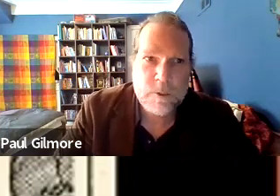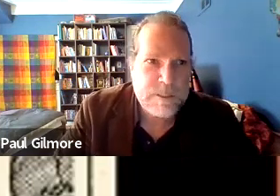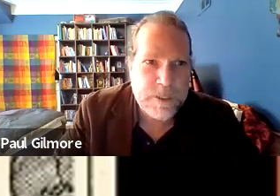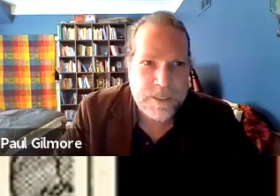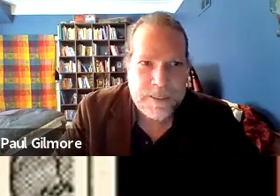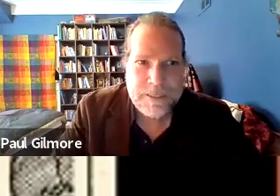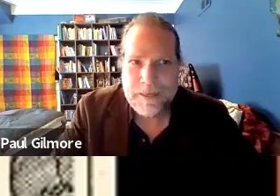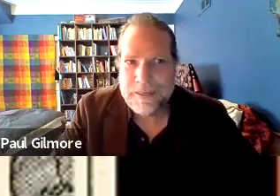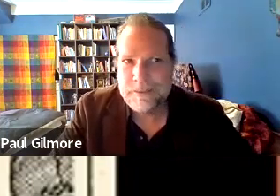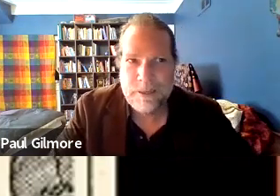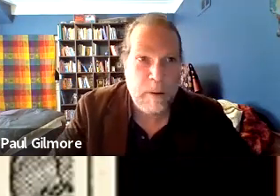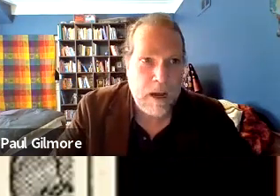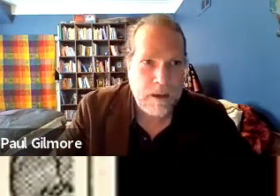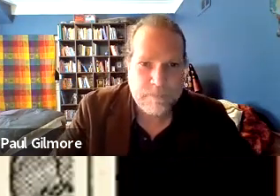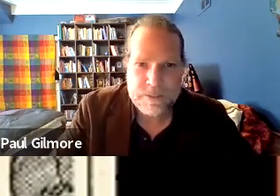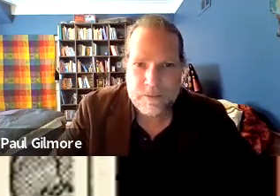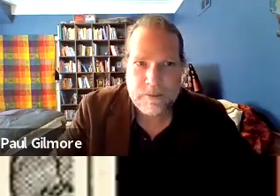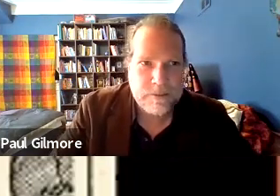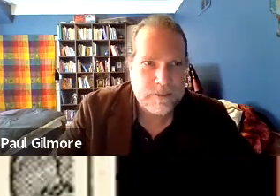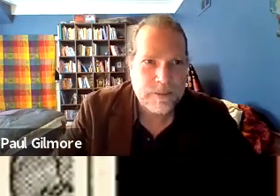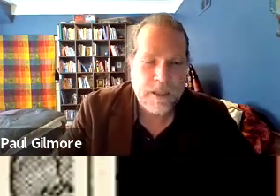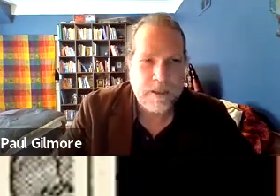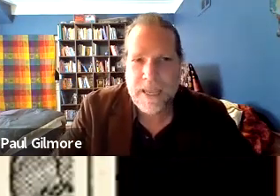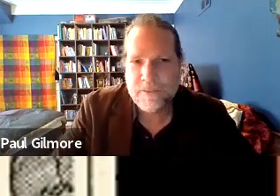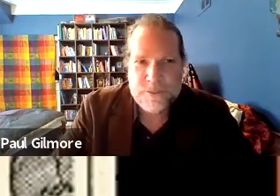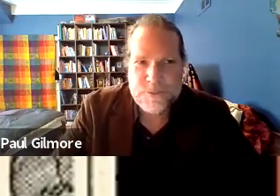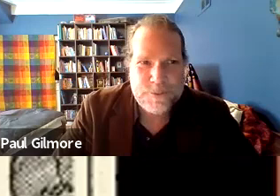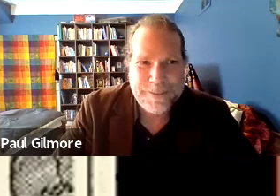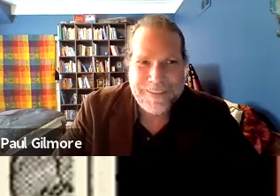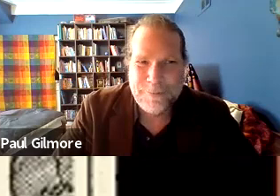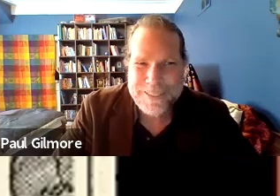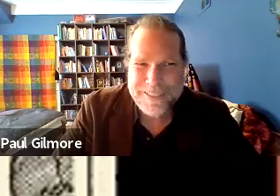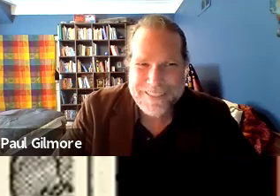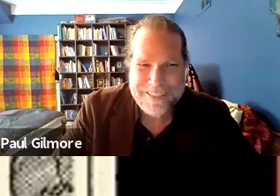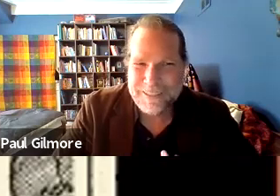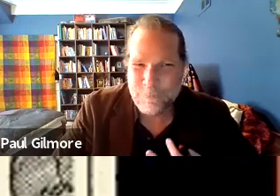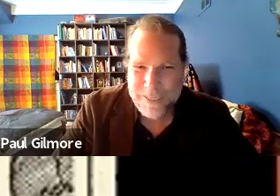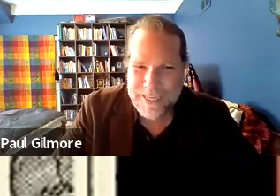immigrants bring, you know, bombs and, you know, they, again, this is, we see this right